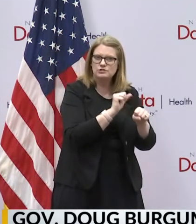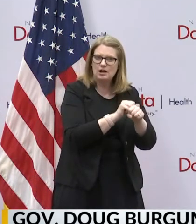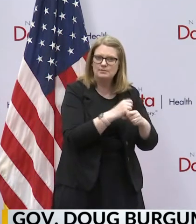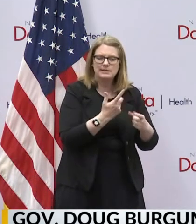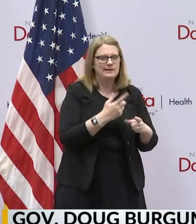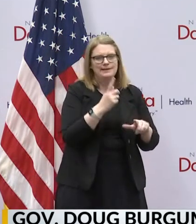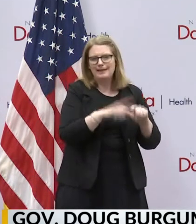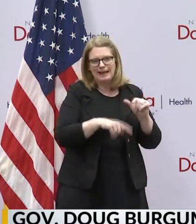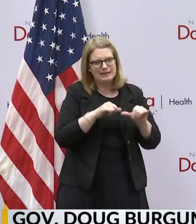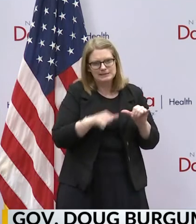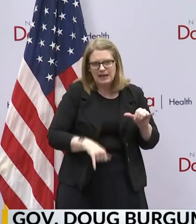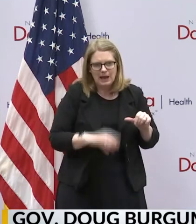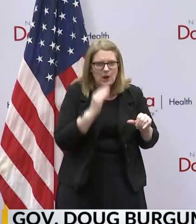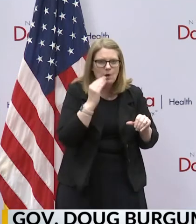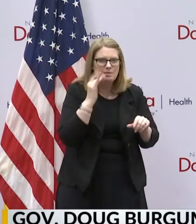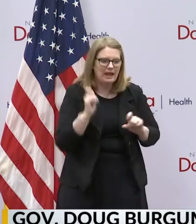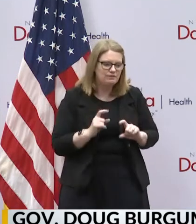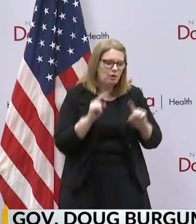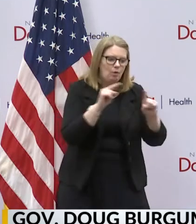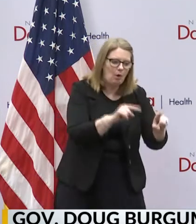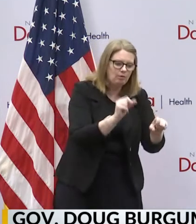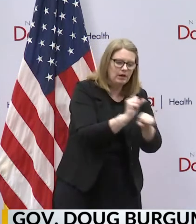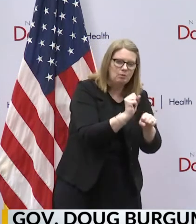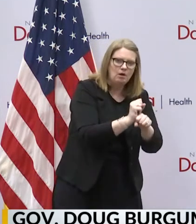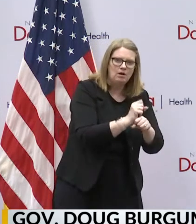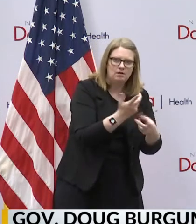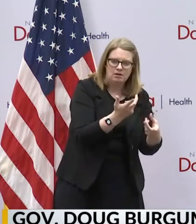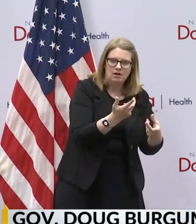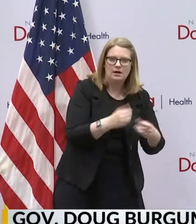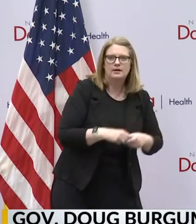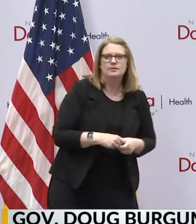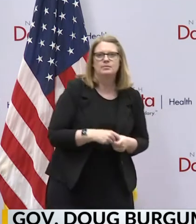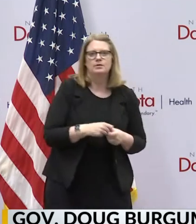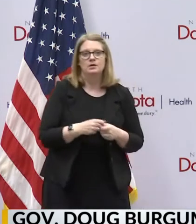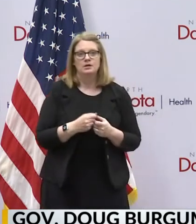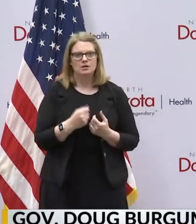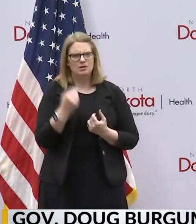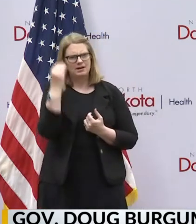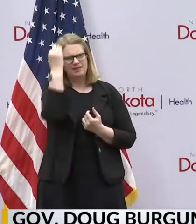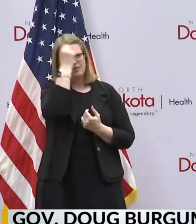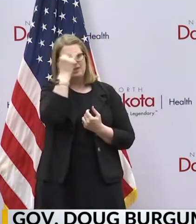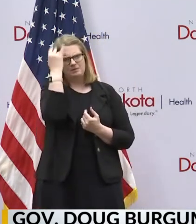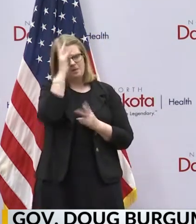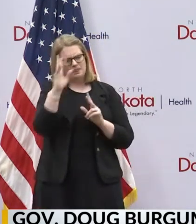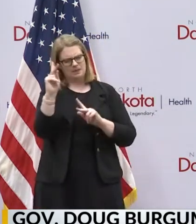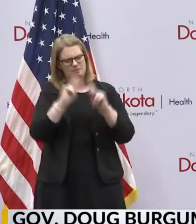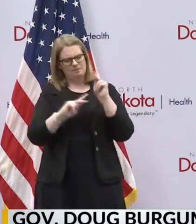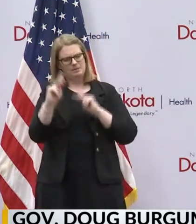YOU THINK ABOUT PEOPLE WORKING IN MANUFACTURING JOBS, WHERE THEY CAN'T WORK FROM HOME, WHEN YOU THINK ABOUT ALL THOSE, WHEN